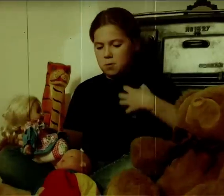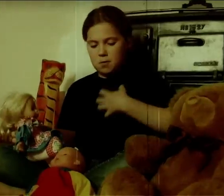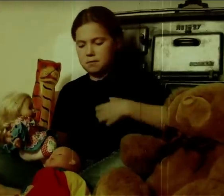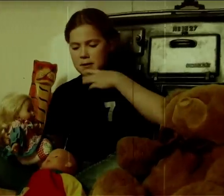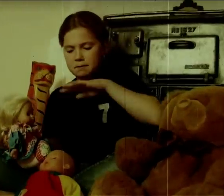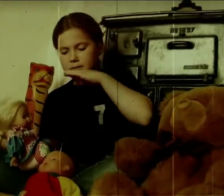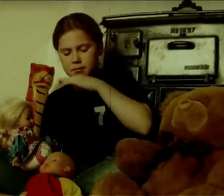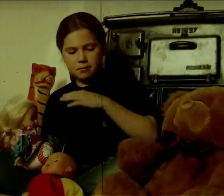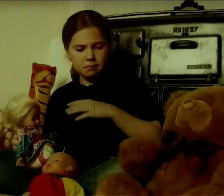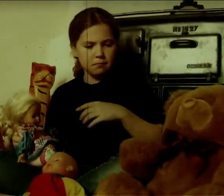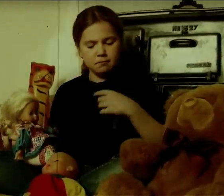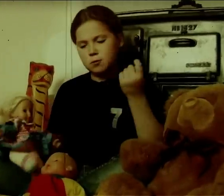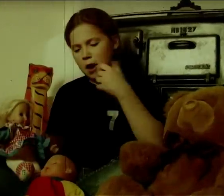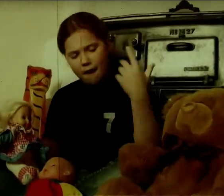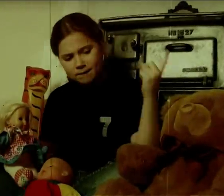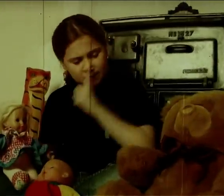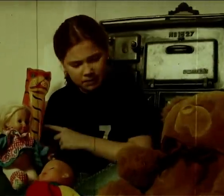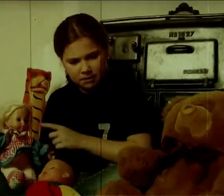Worried mom: Something is wrong.